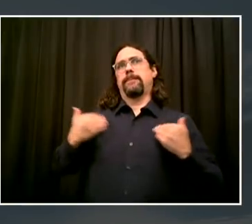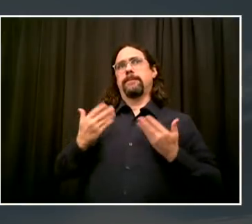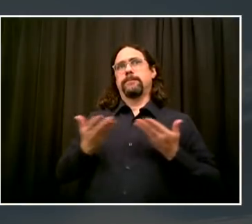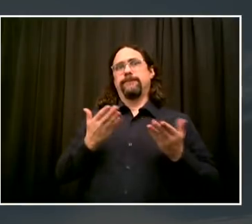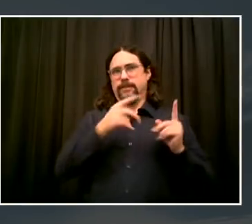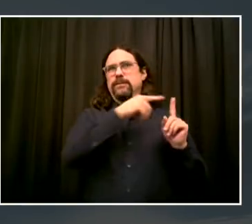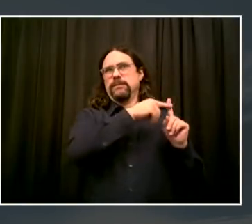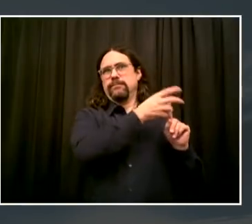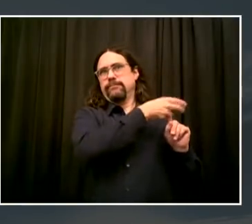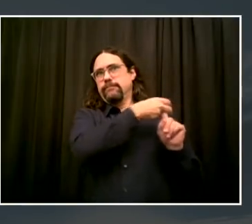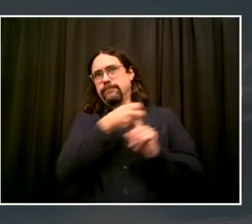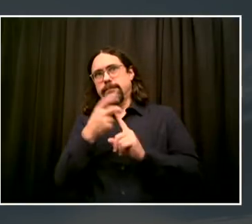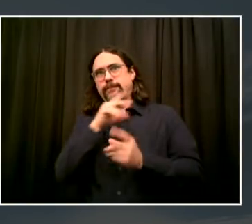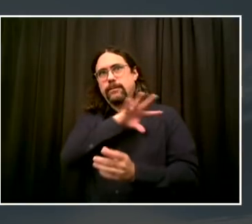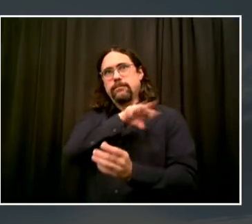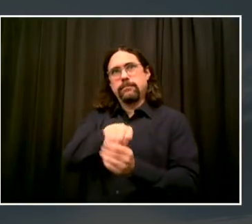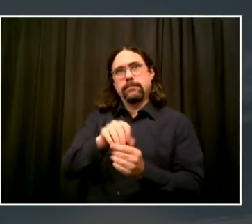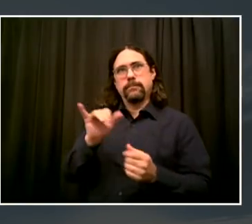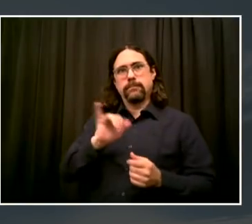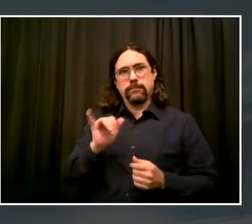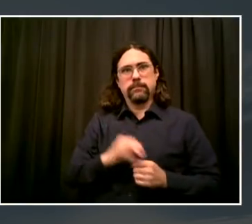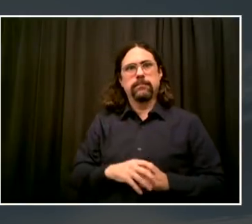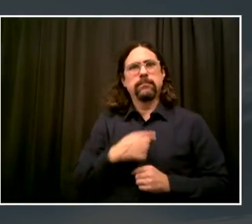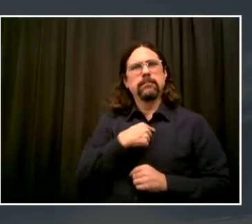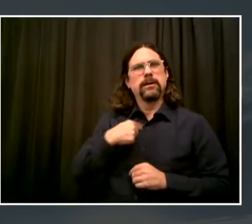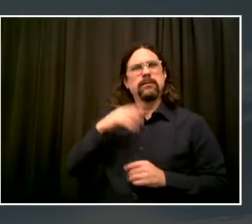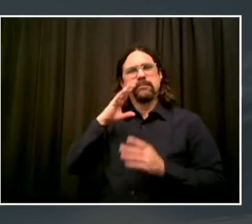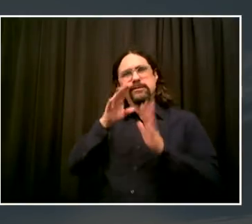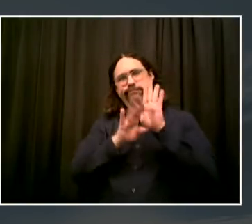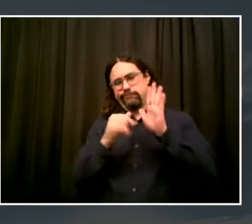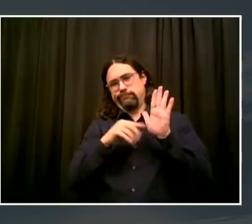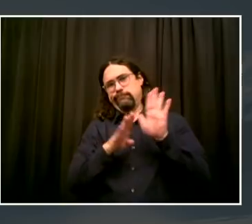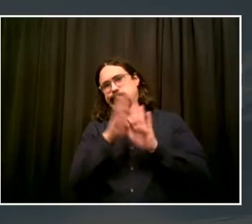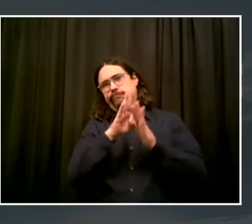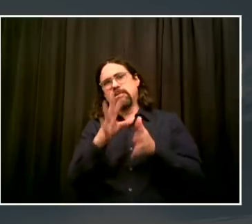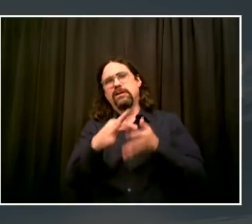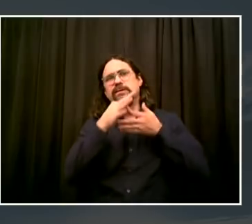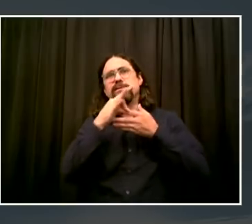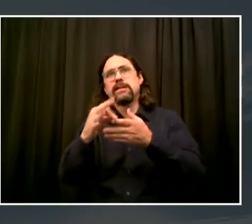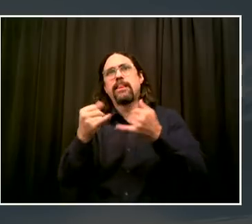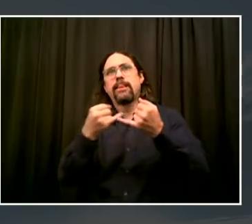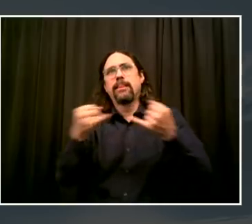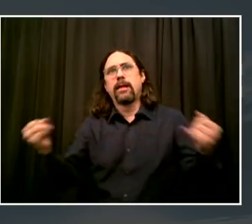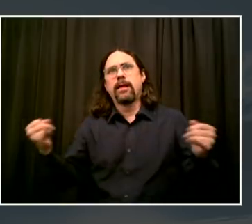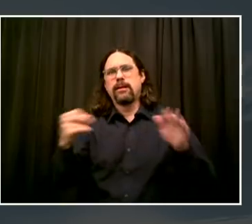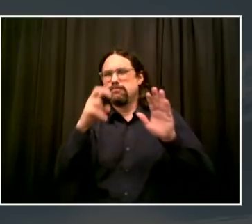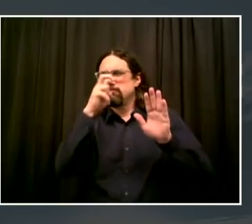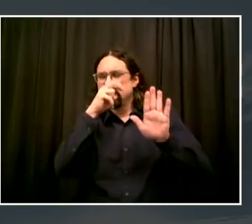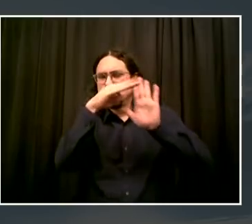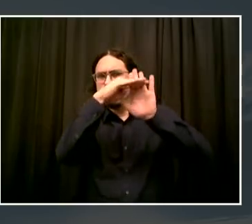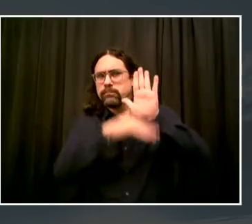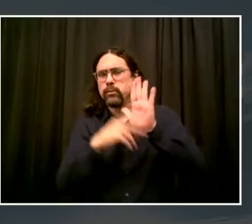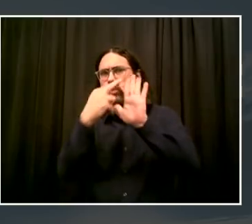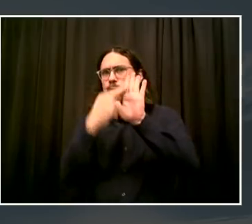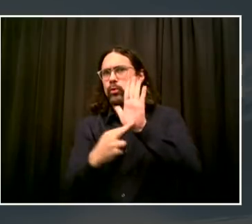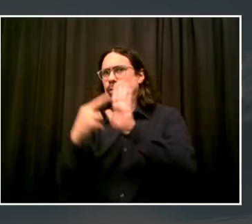METN ALHEALTH GUIDANCE, THIS ONIS W NEYORK STATE QREEUIRENMTS. WE WENT TO